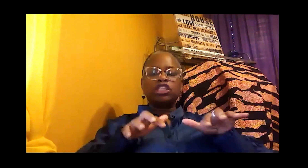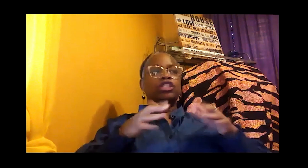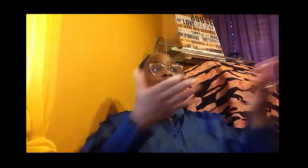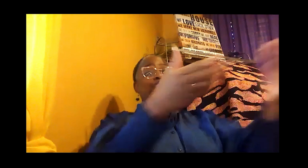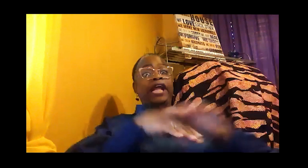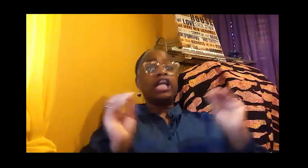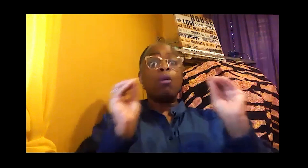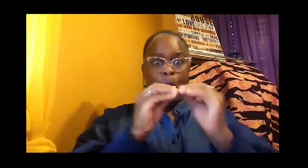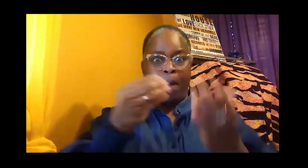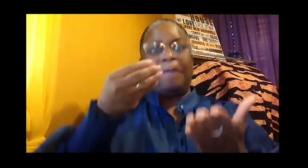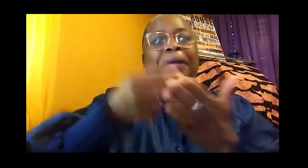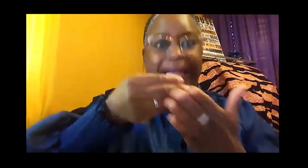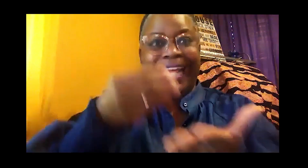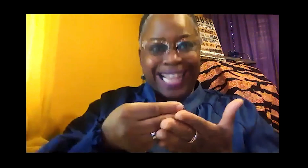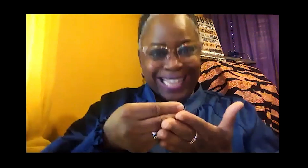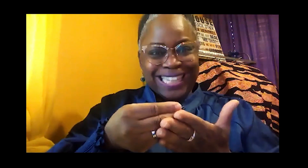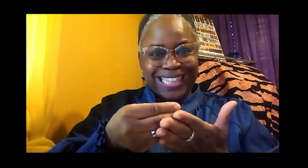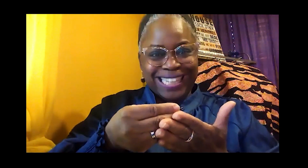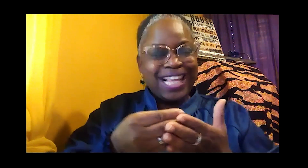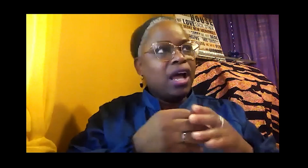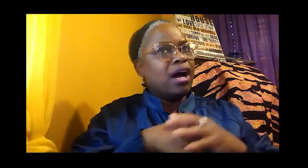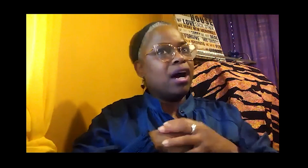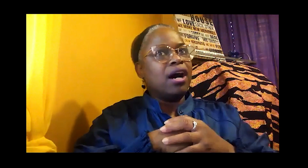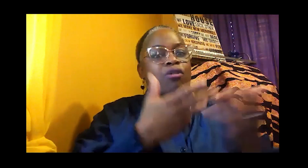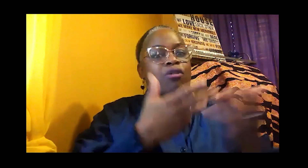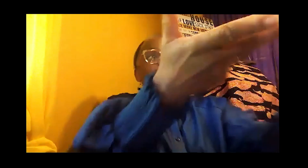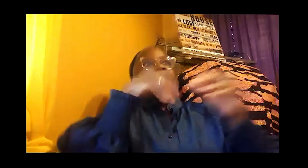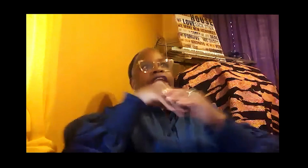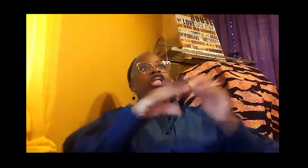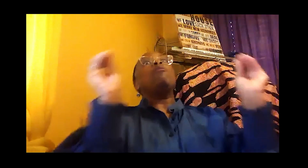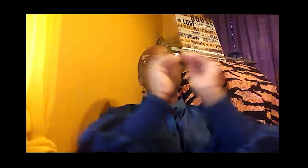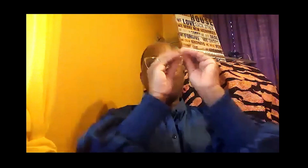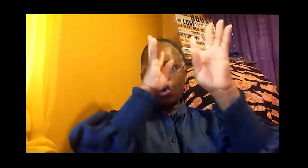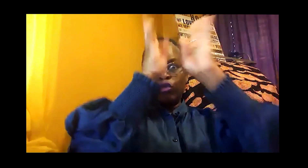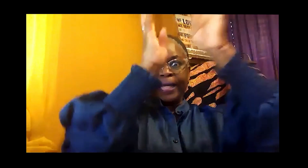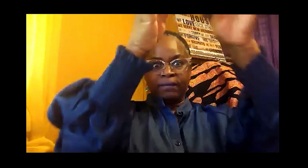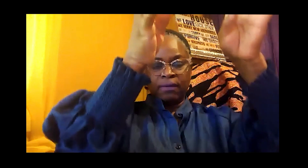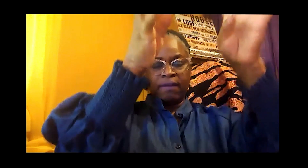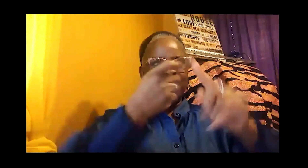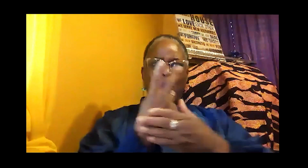and that equates to additional funding. We obtain additional creative ideas when we include